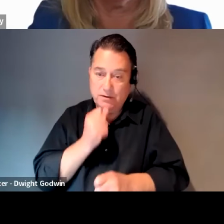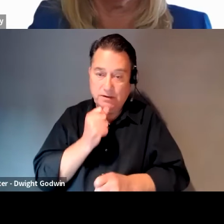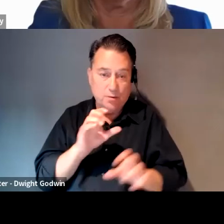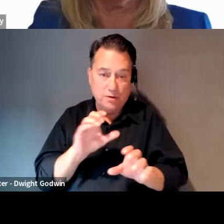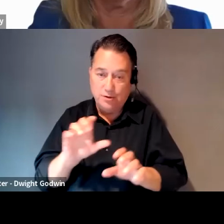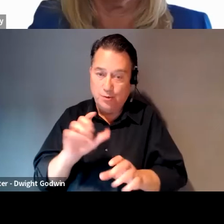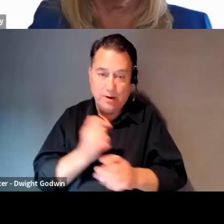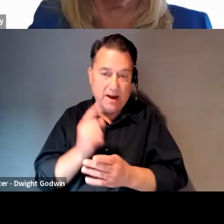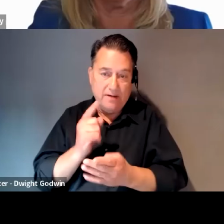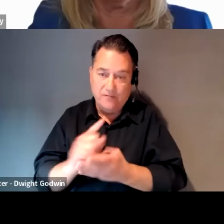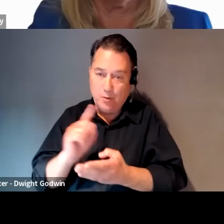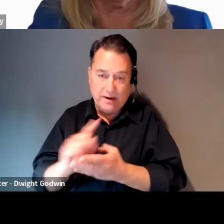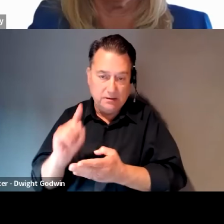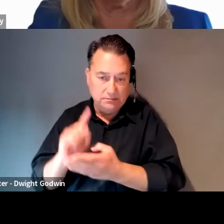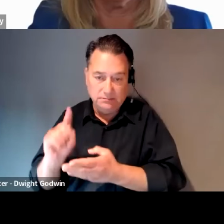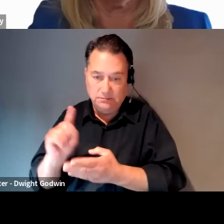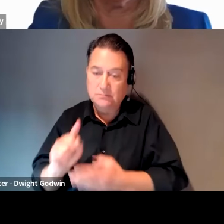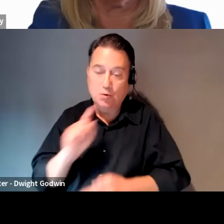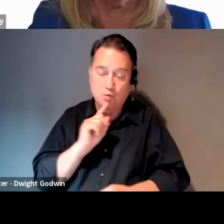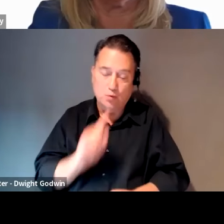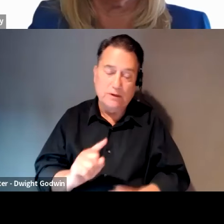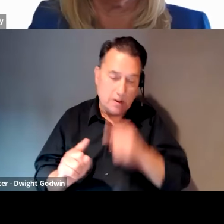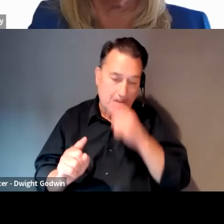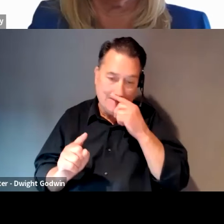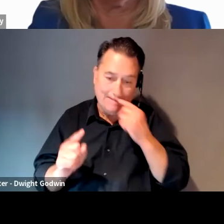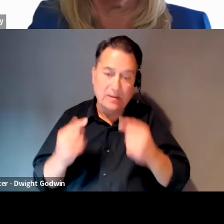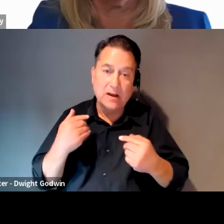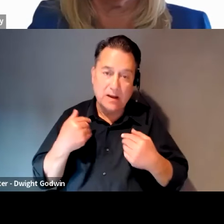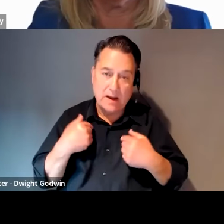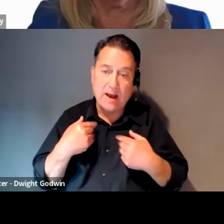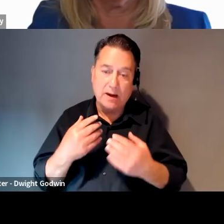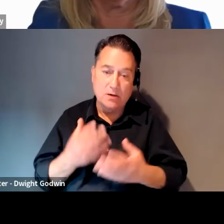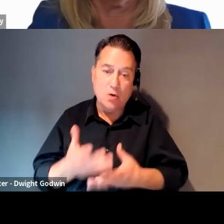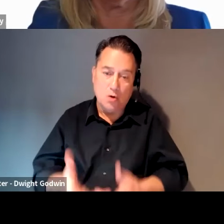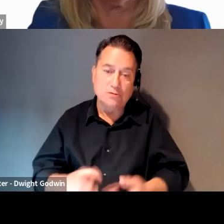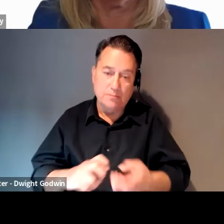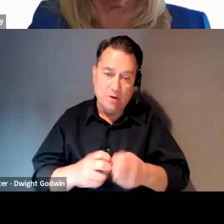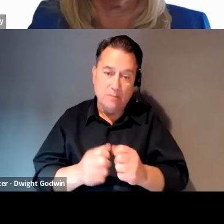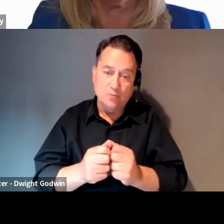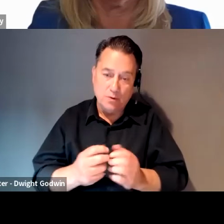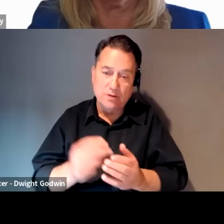And it really had weighed on our program. And so we've worked on it in a variety of different ways.